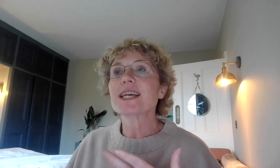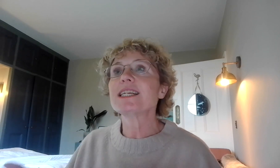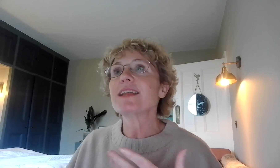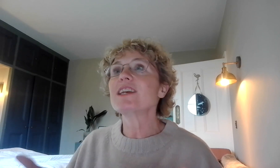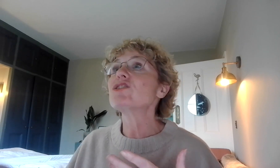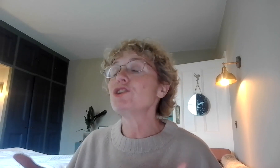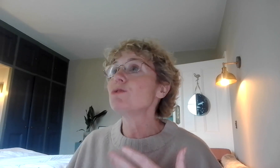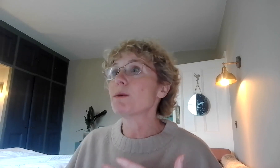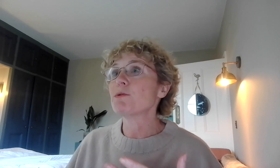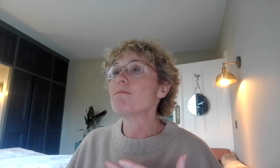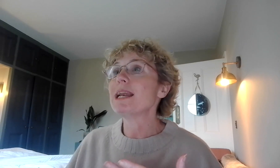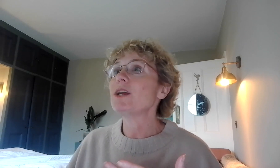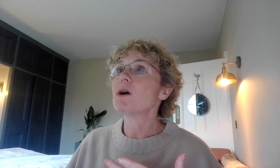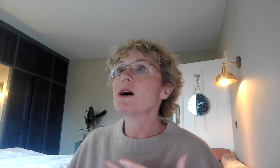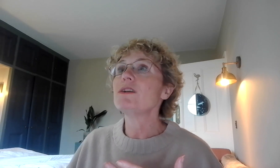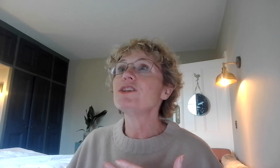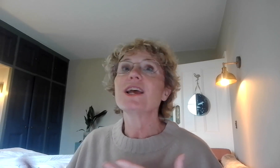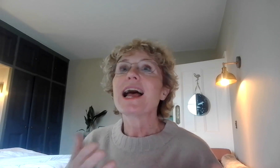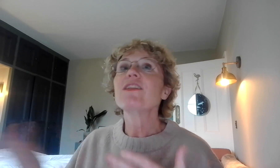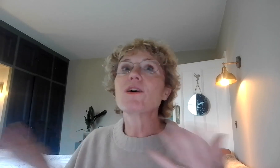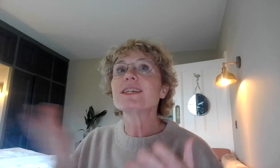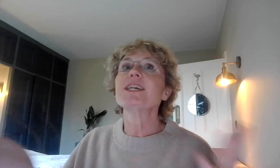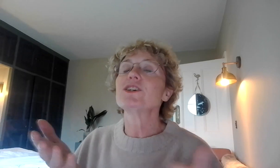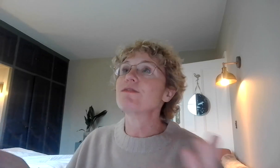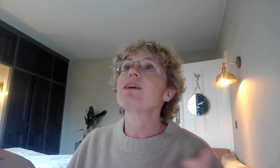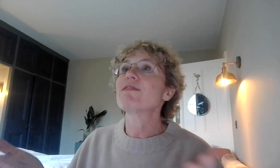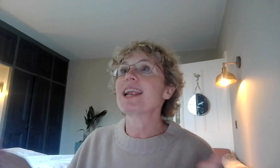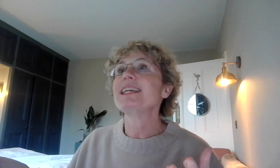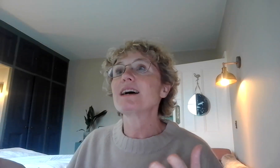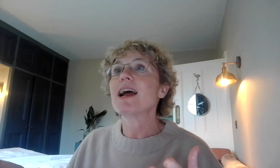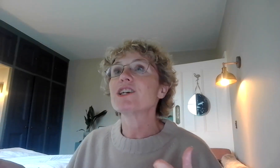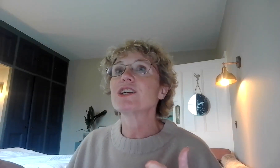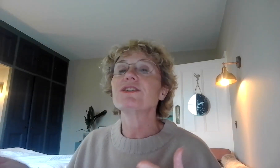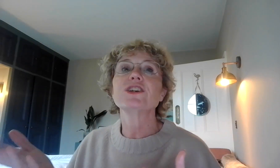A conversation like this could use up to a million words, and the conversation could veer off in any direction.